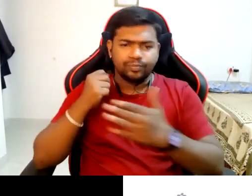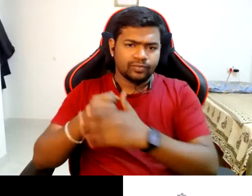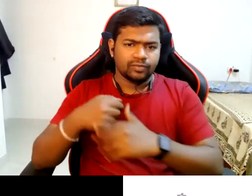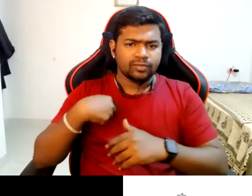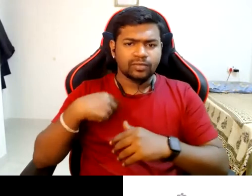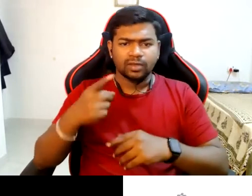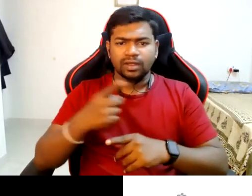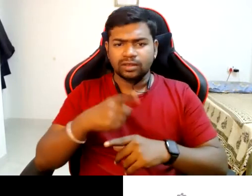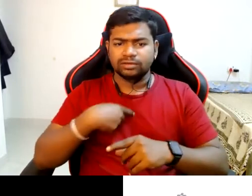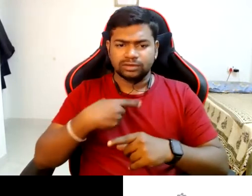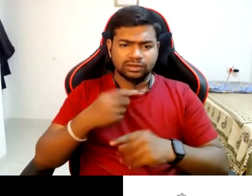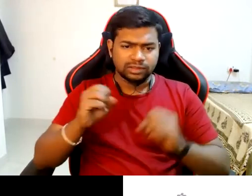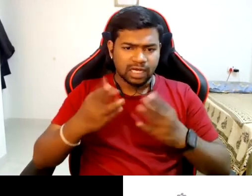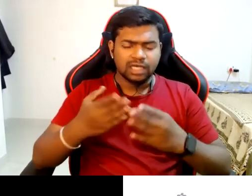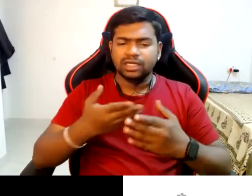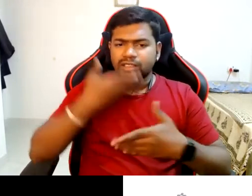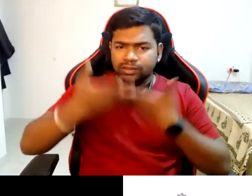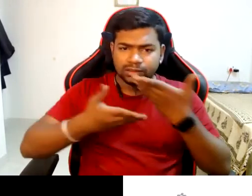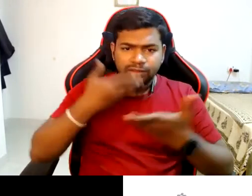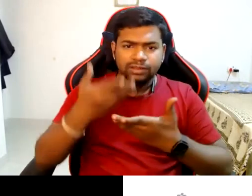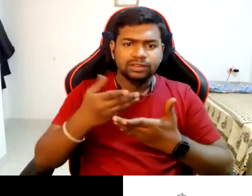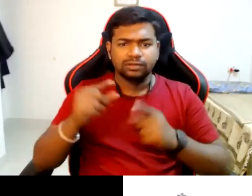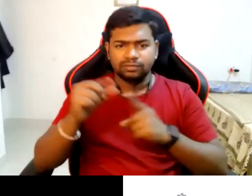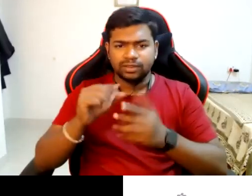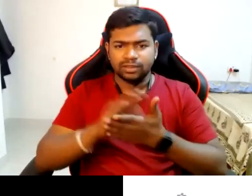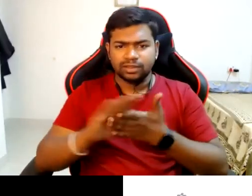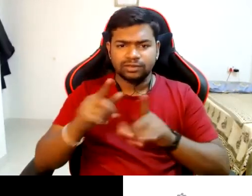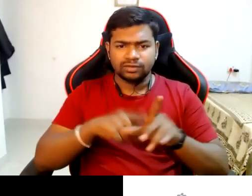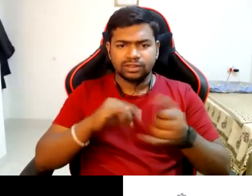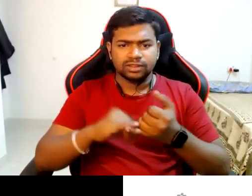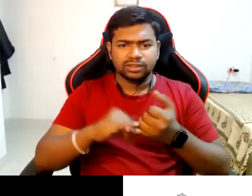then I started teaching physics. And I loved the subject and i nearly???